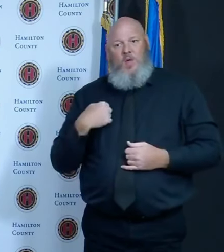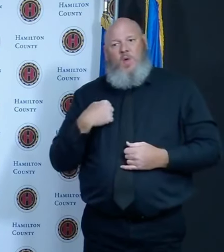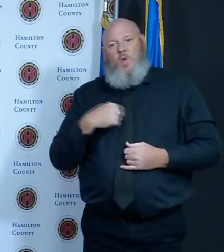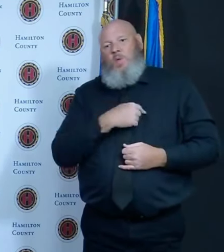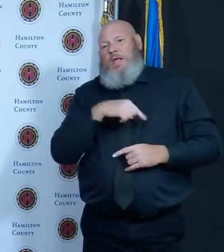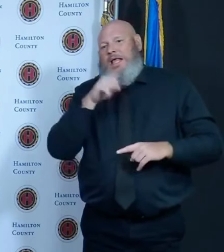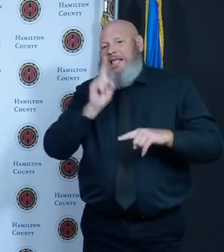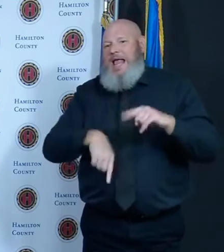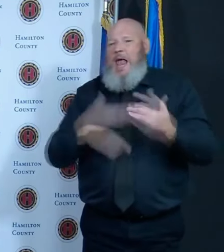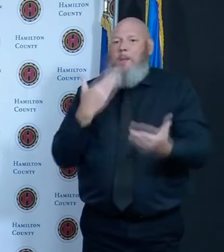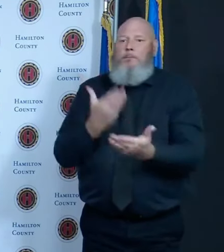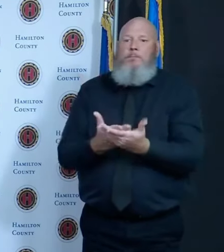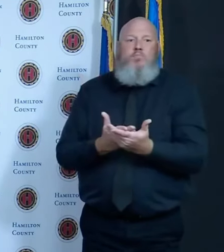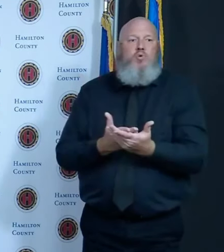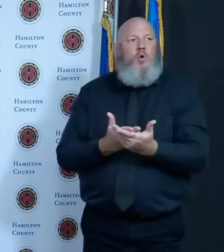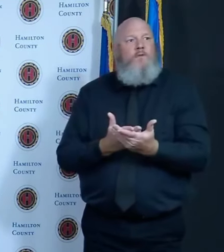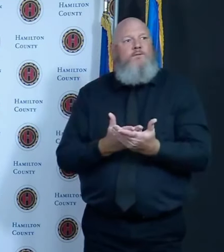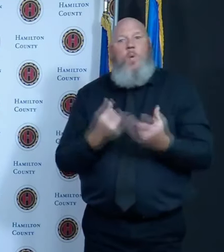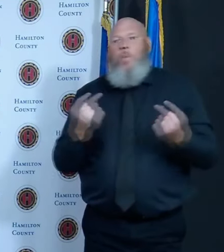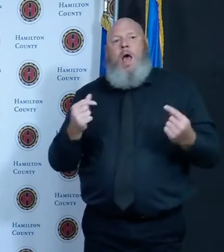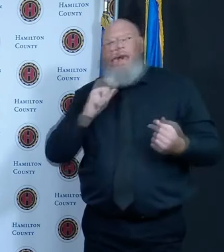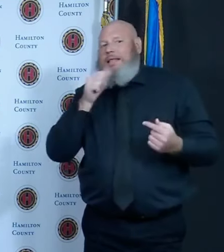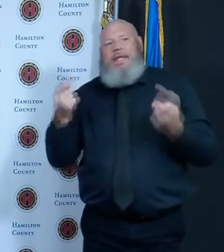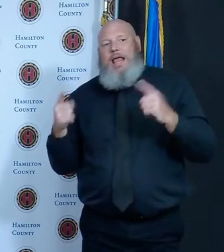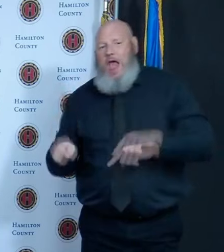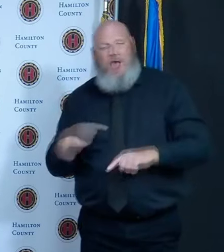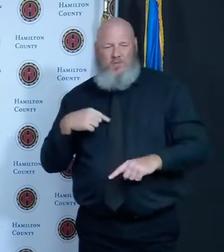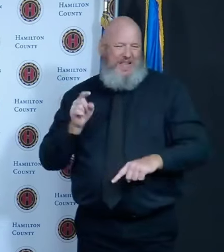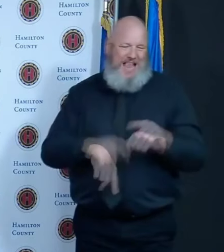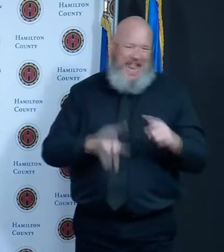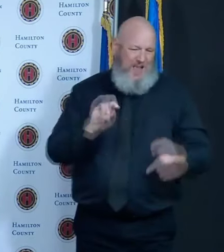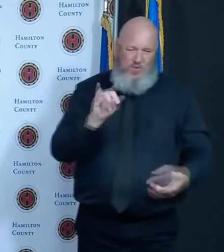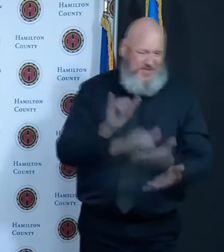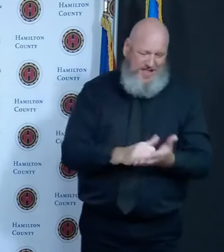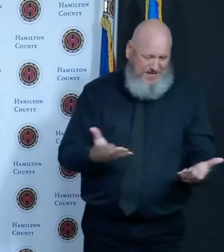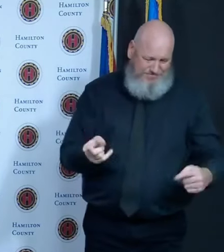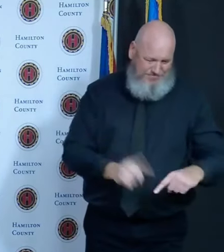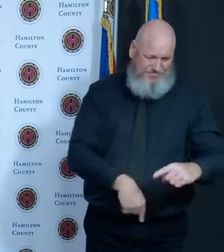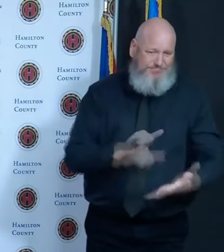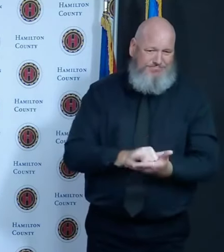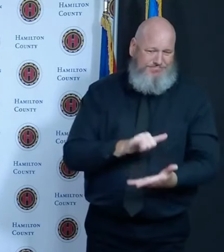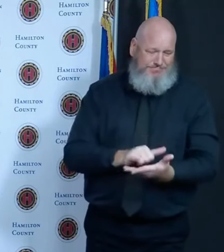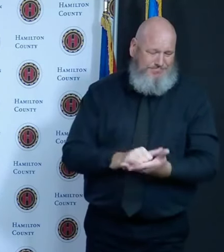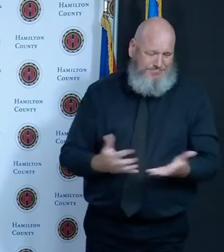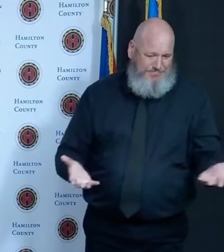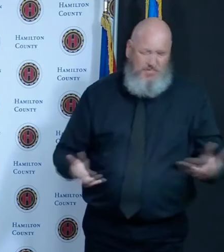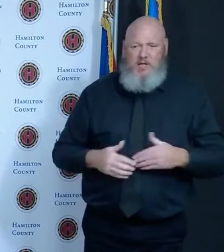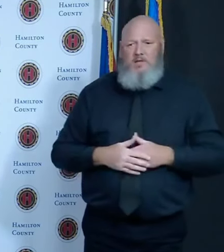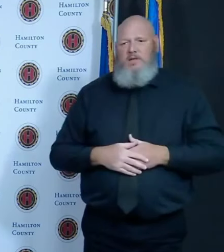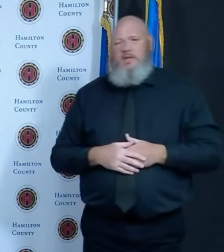so thank God we are not seeing the growth in the numbers that was predicted